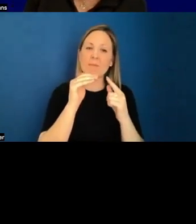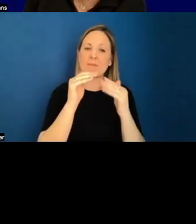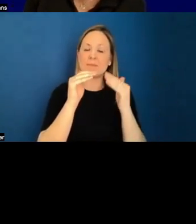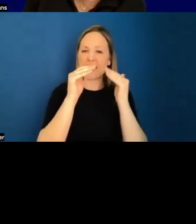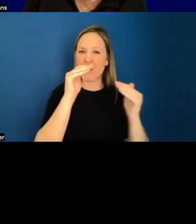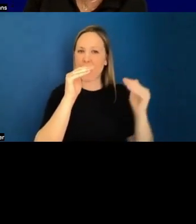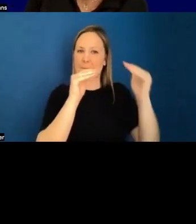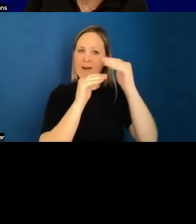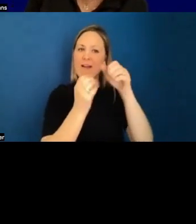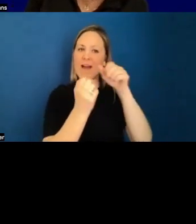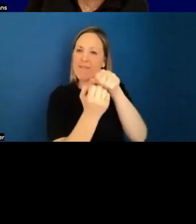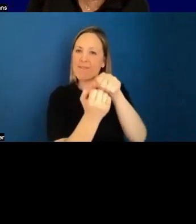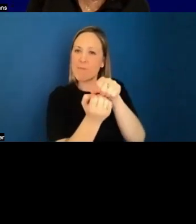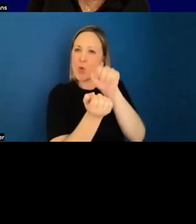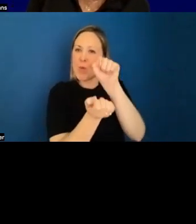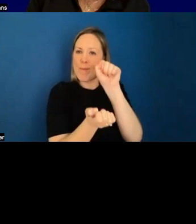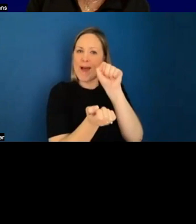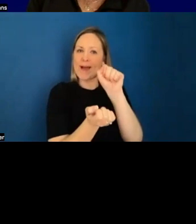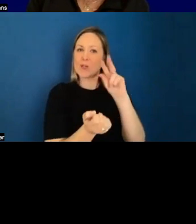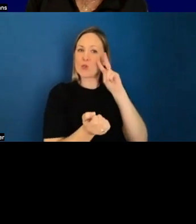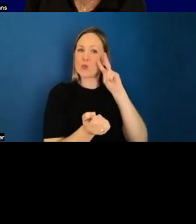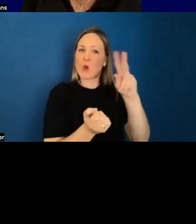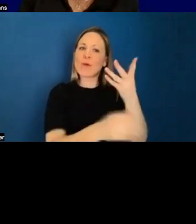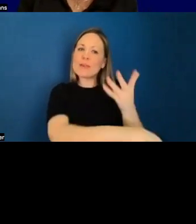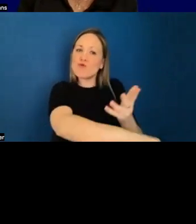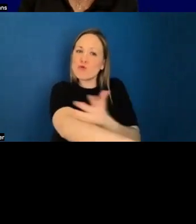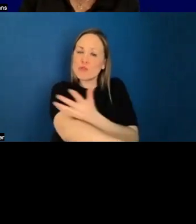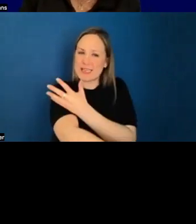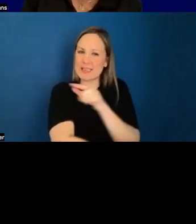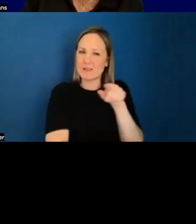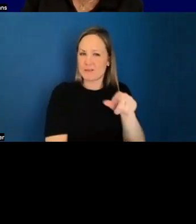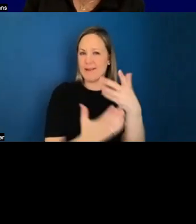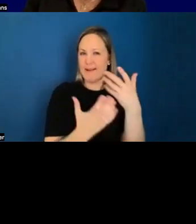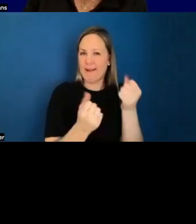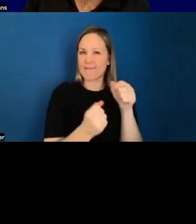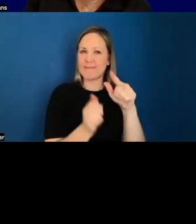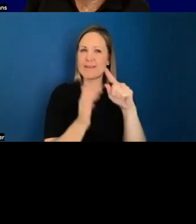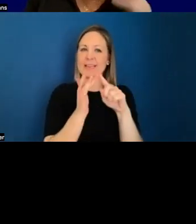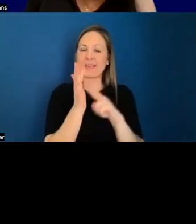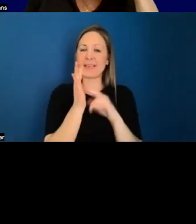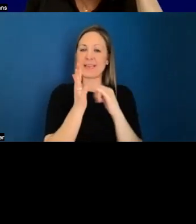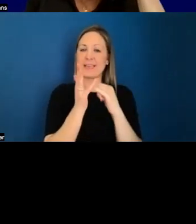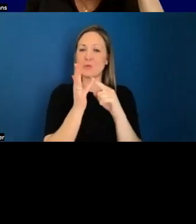back showing that deep lobe, highlighted in green, the insula. And that is looking forward,